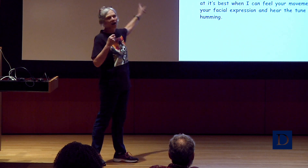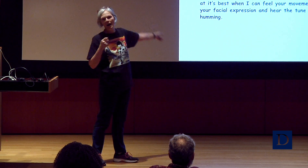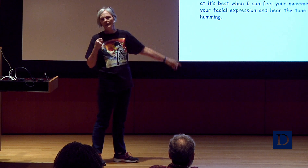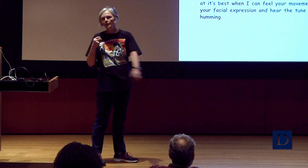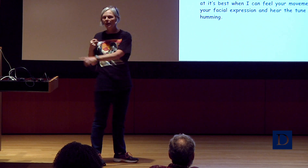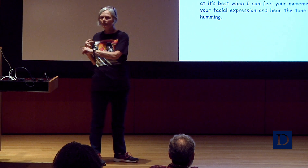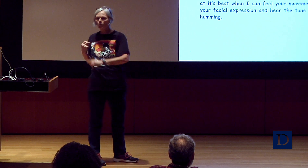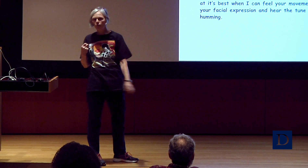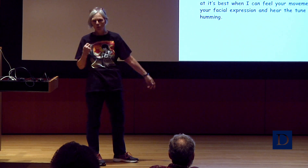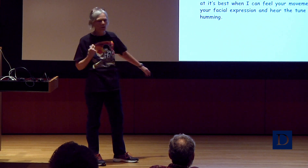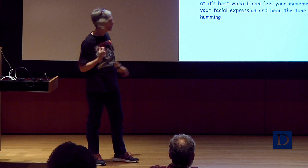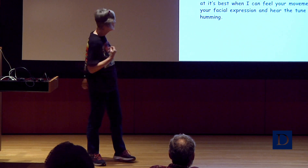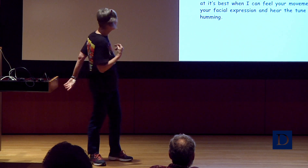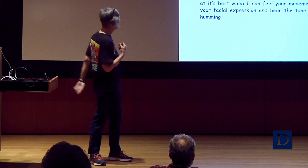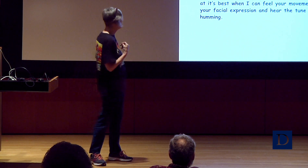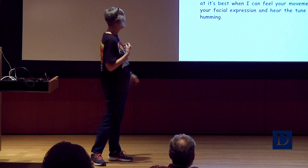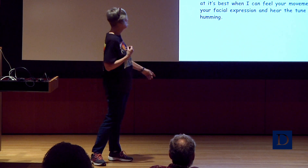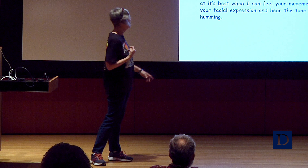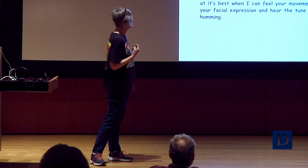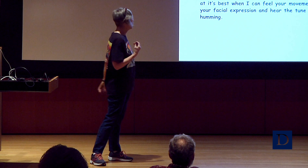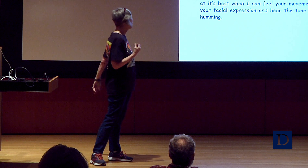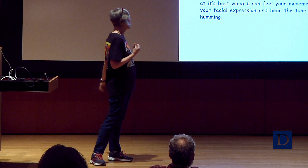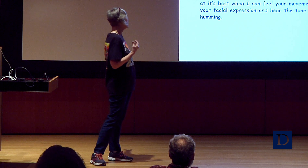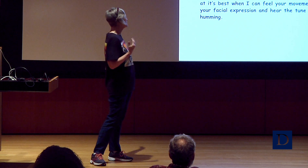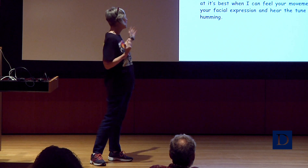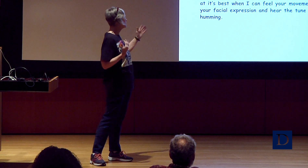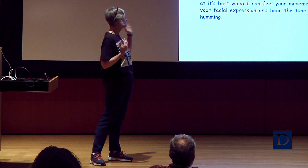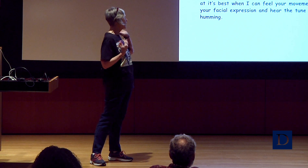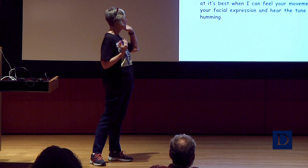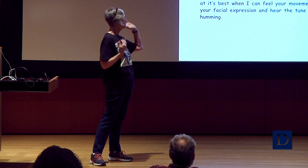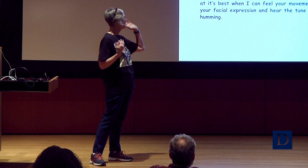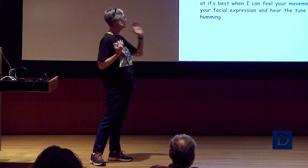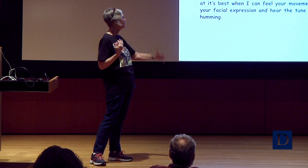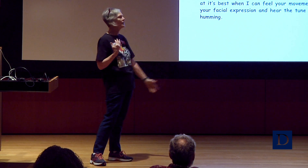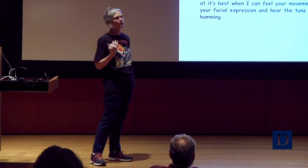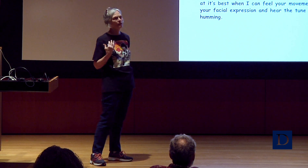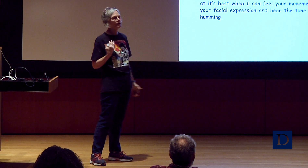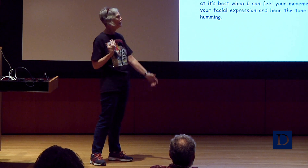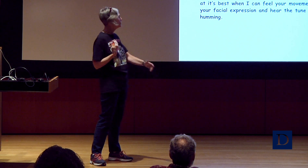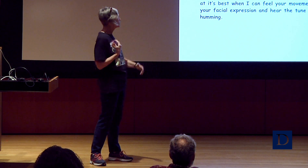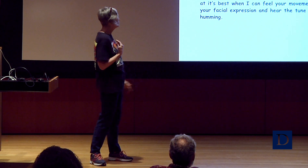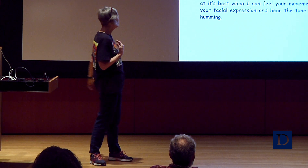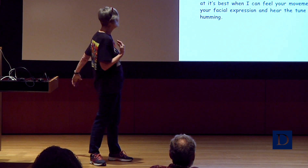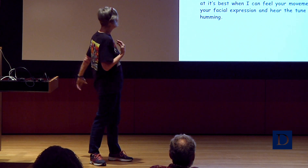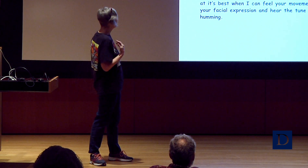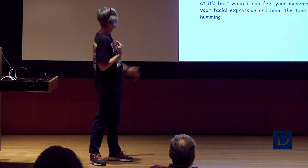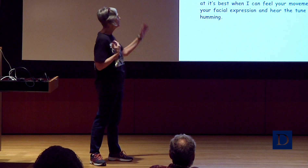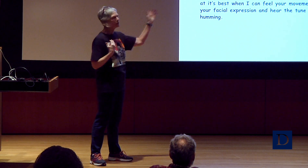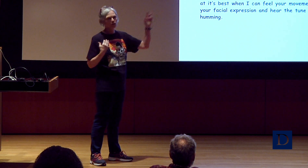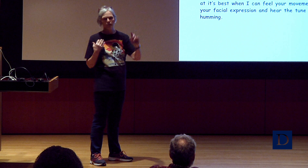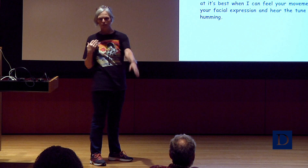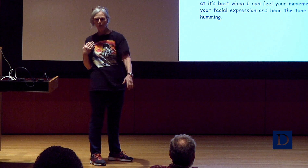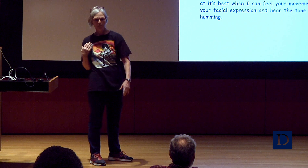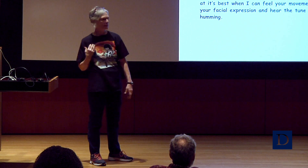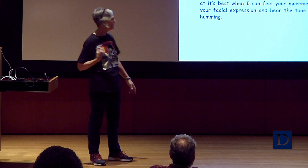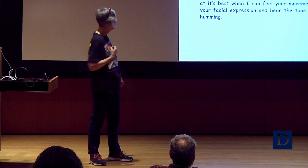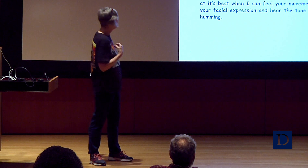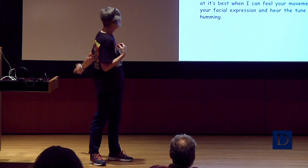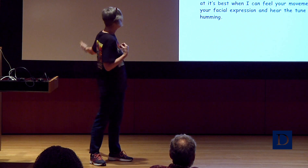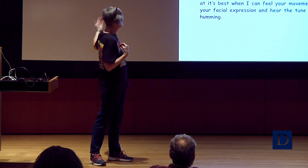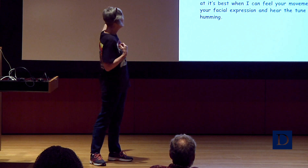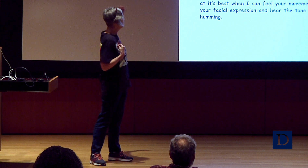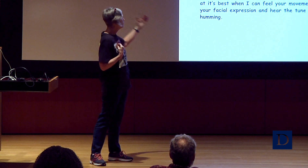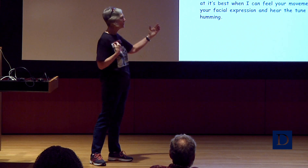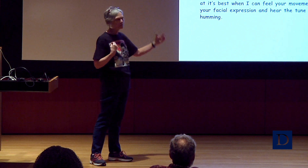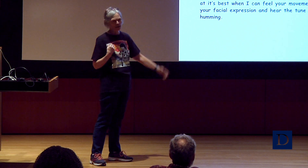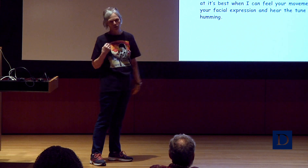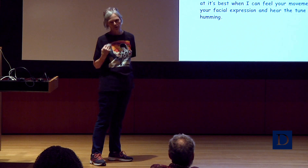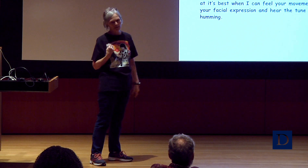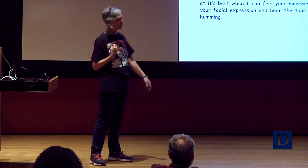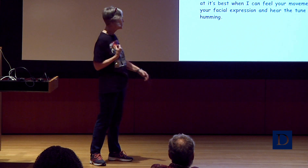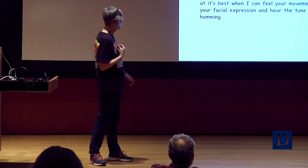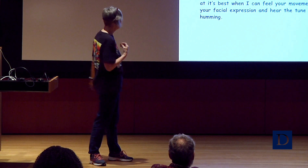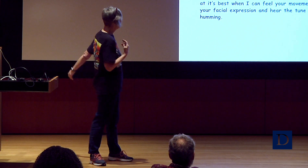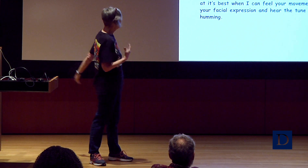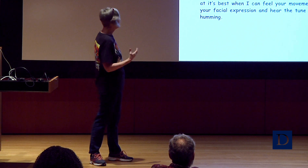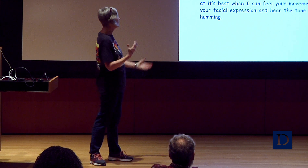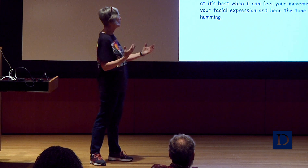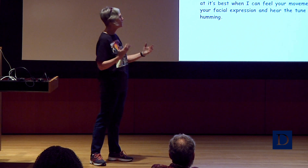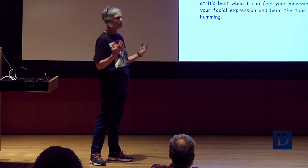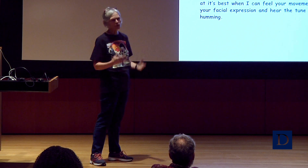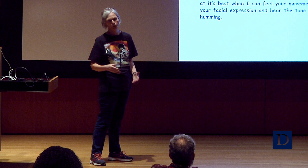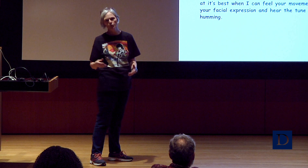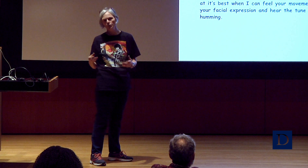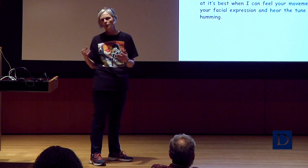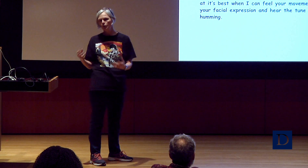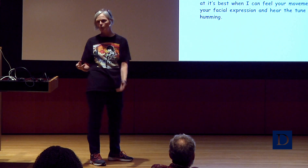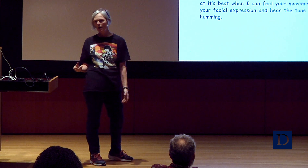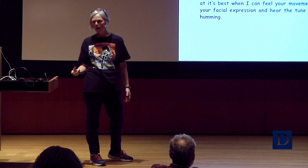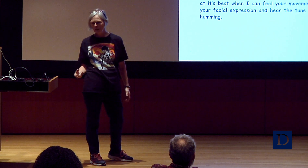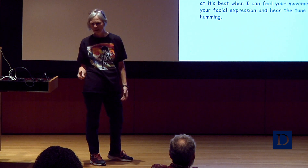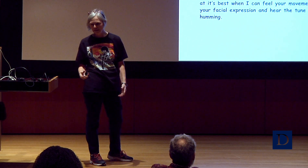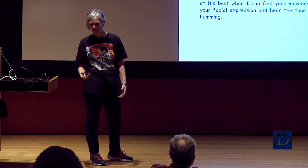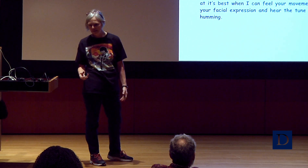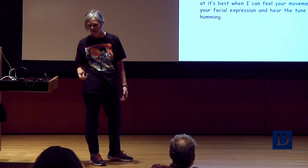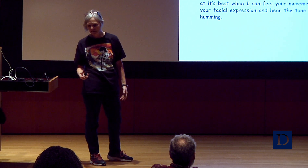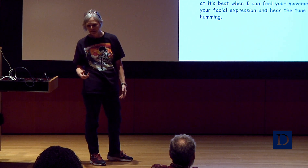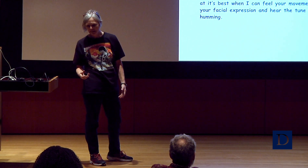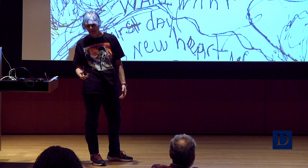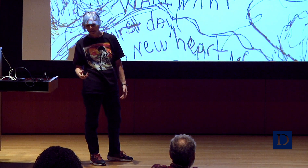I create with full concentration. Live art is at its best when I can feel your movement, see your facial expression, and hear the tune you're humming.